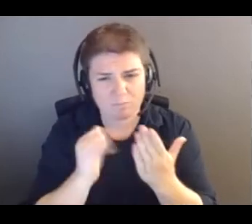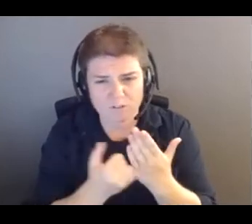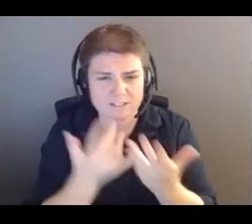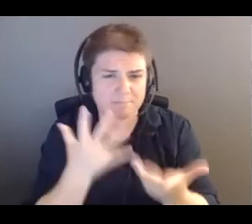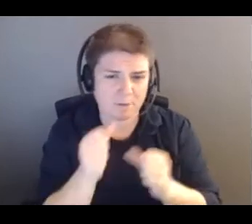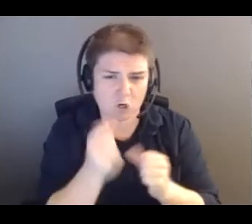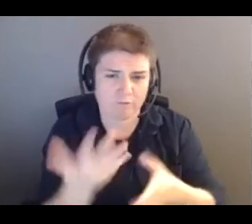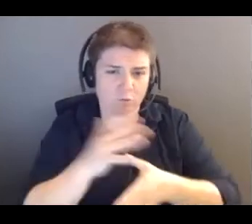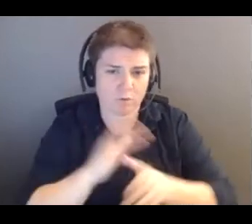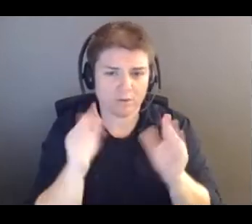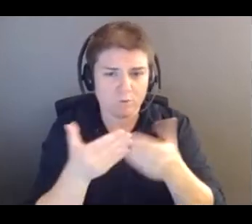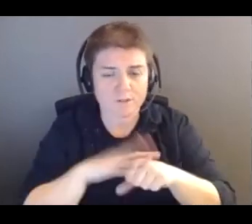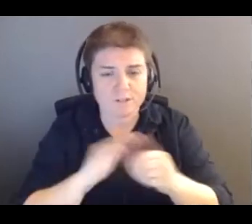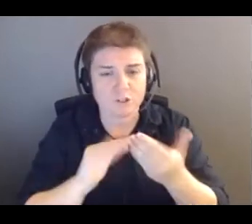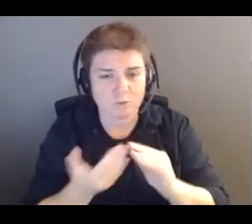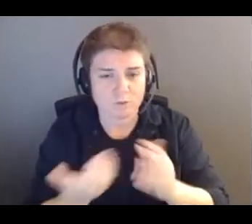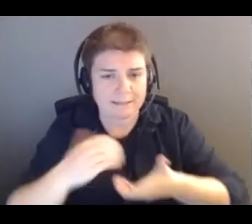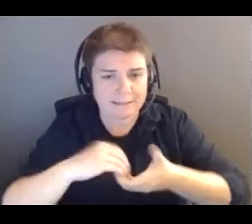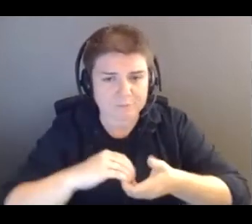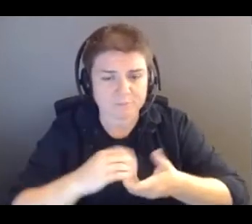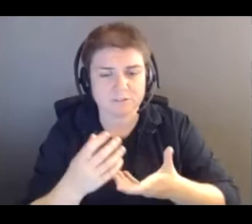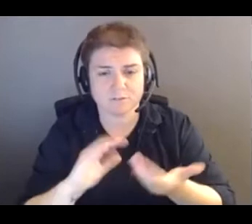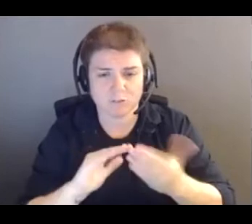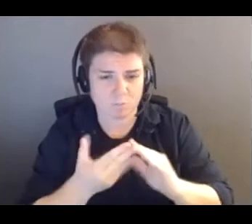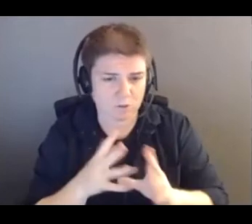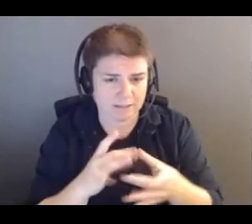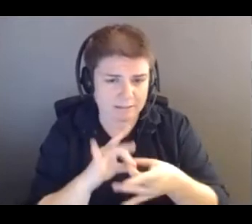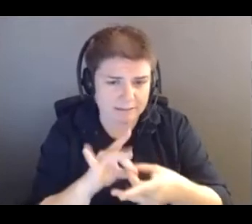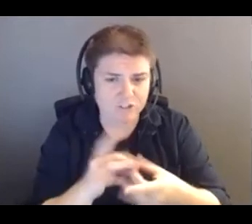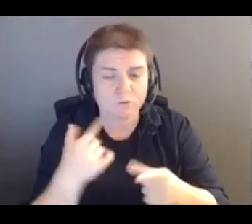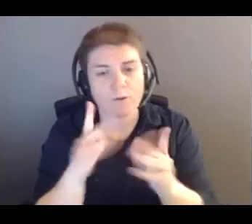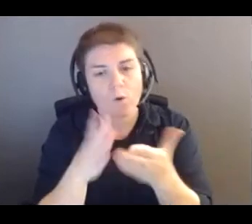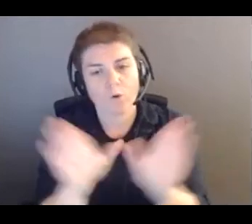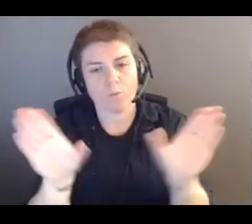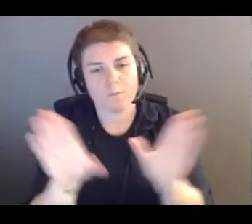focus on community engagement or connection, we want to open a conversation for every applicant